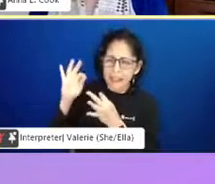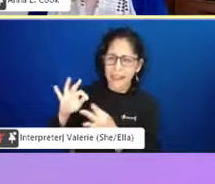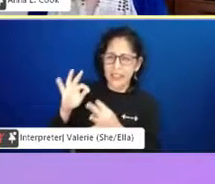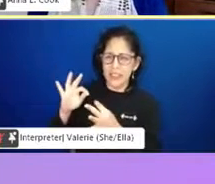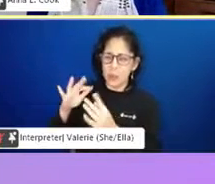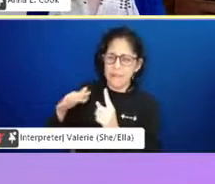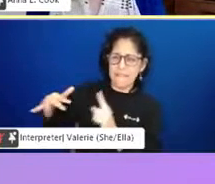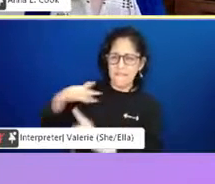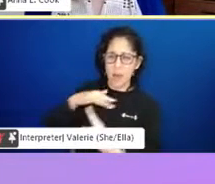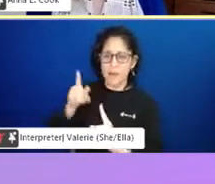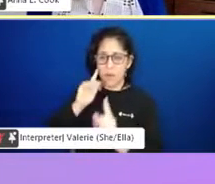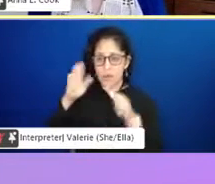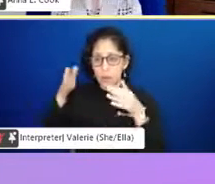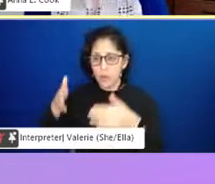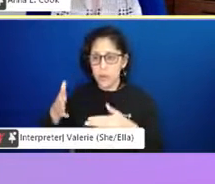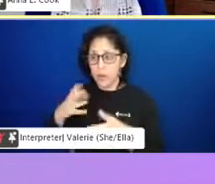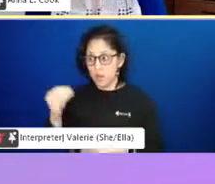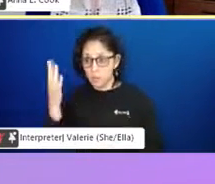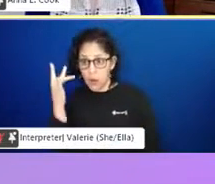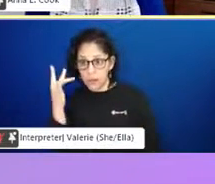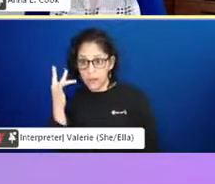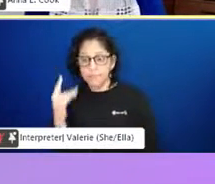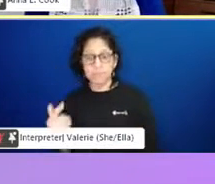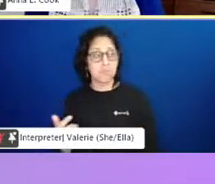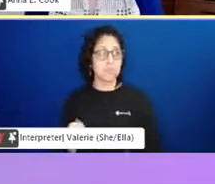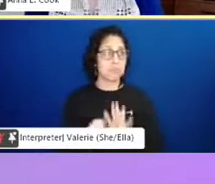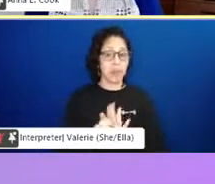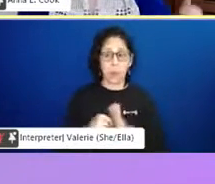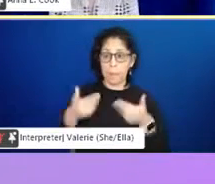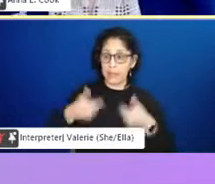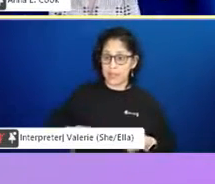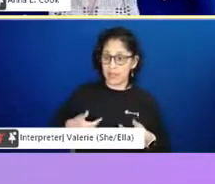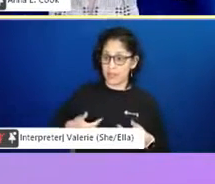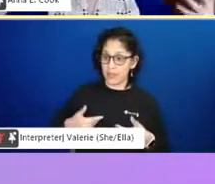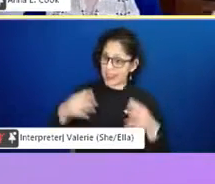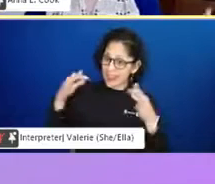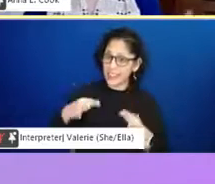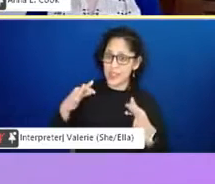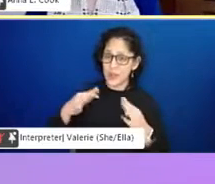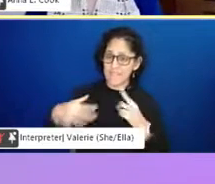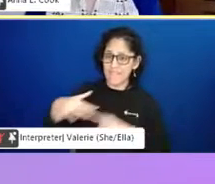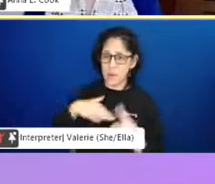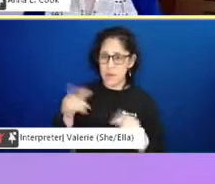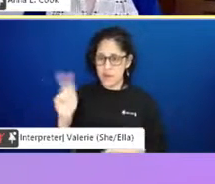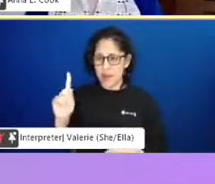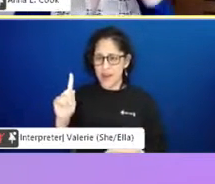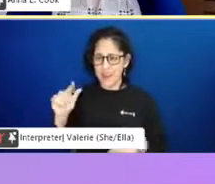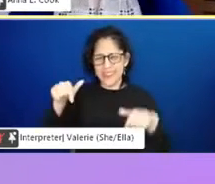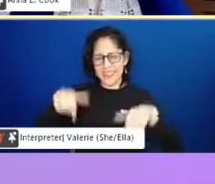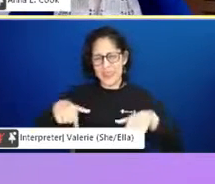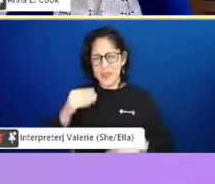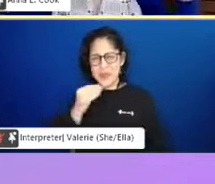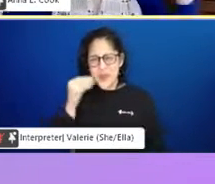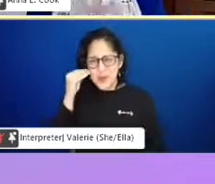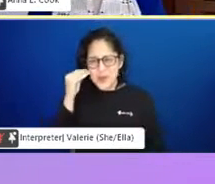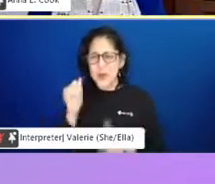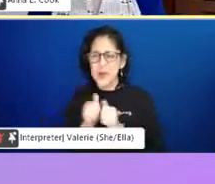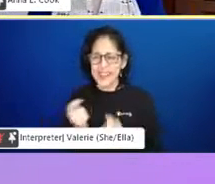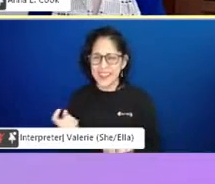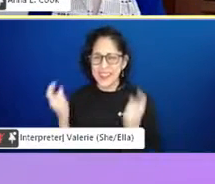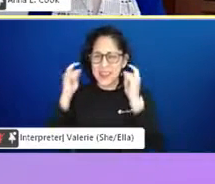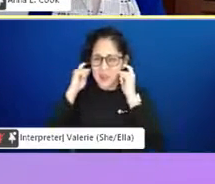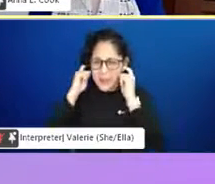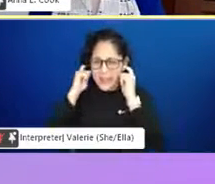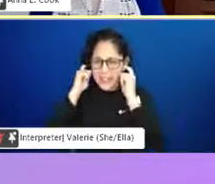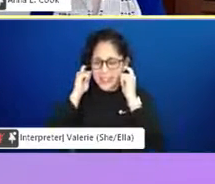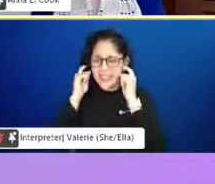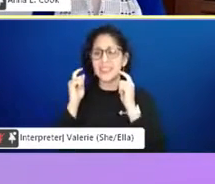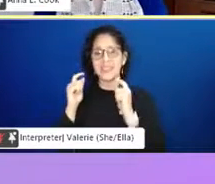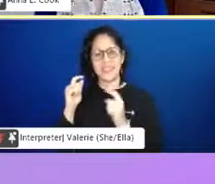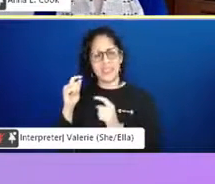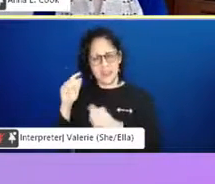for me my ideal environment is here at home uh with my earplugs in while listening to music and